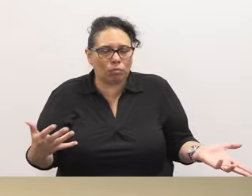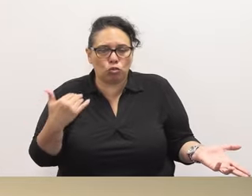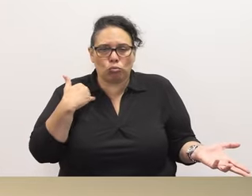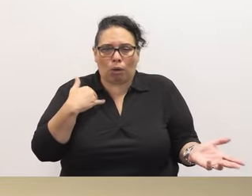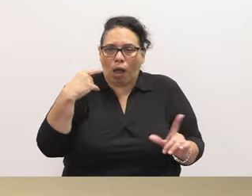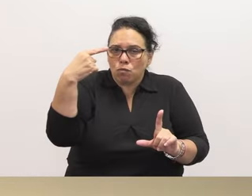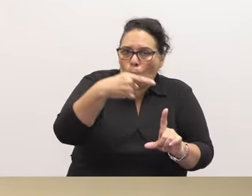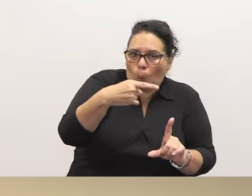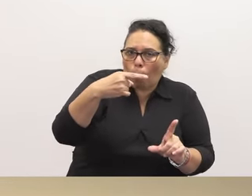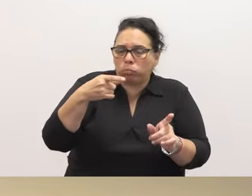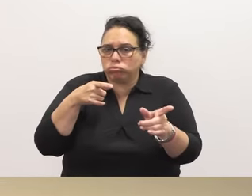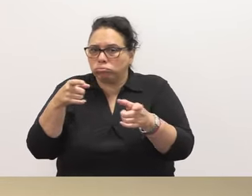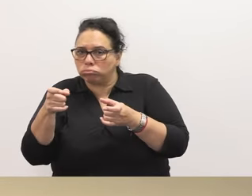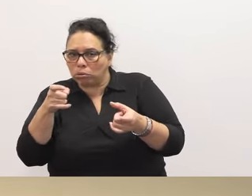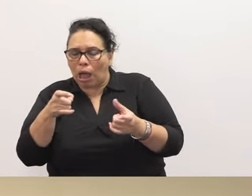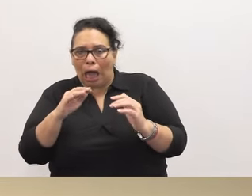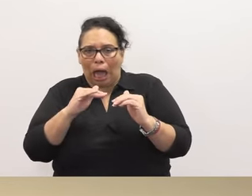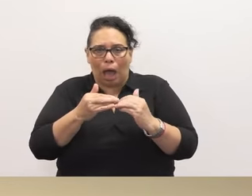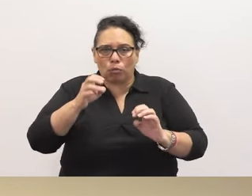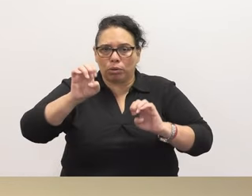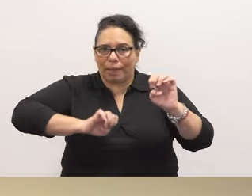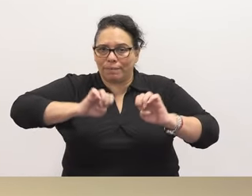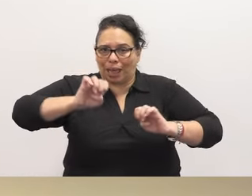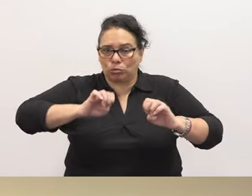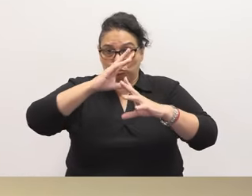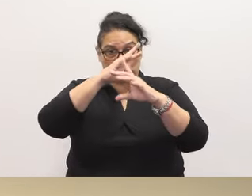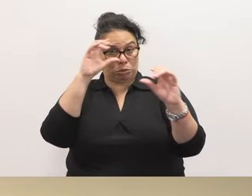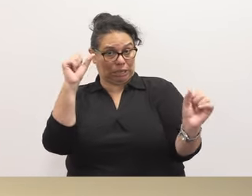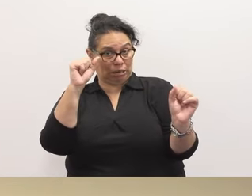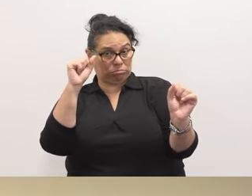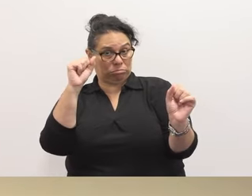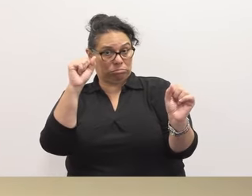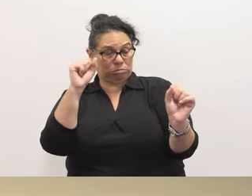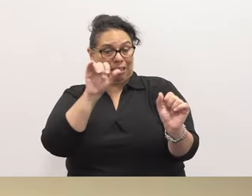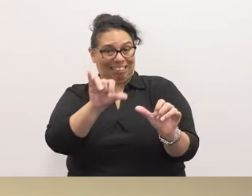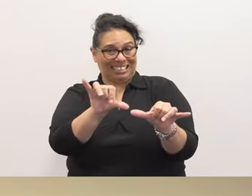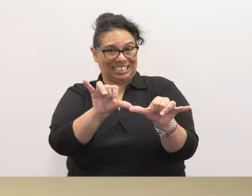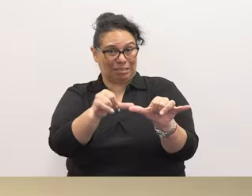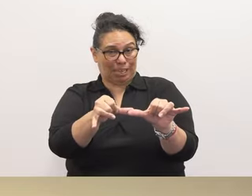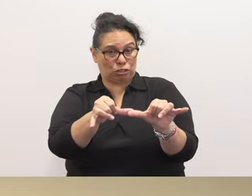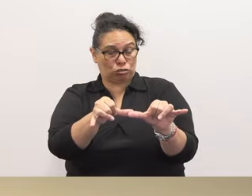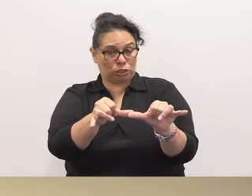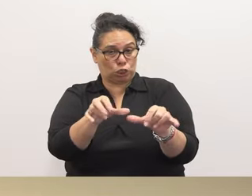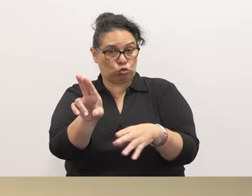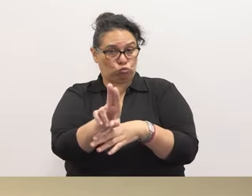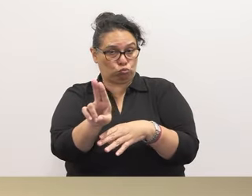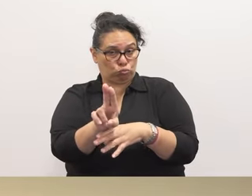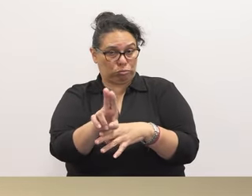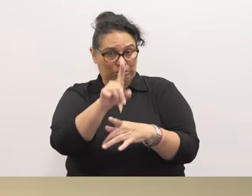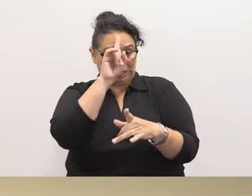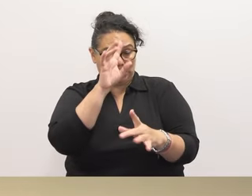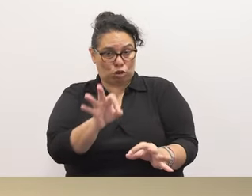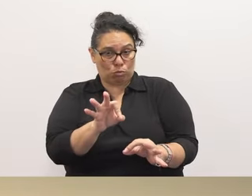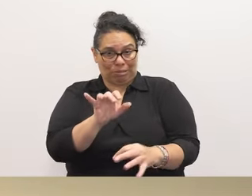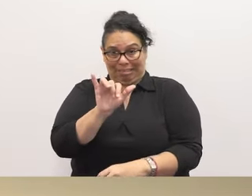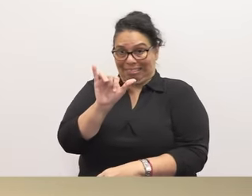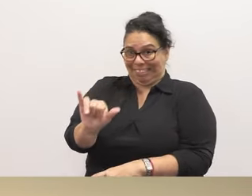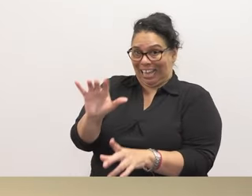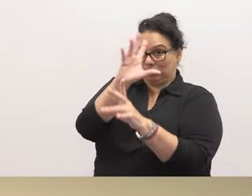this will be how you evaluate your superintendent. This will be the set of metrics used to determine, is she shepherding the district